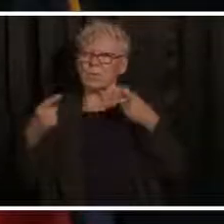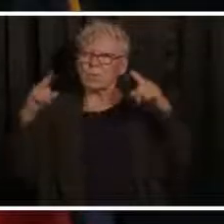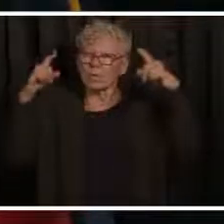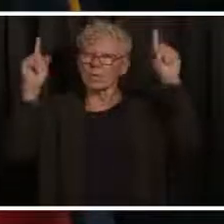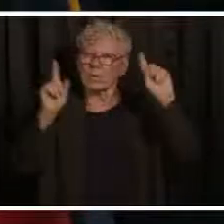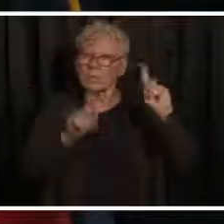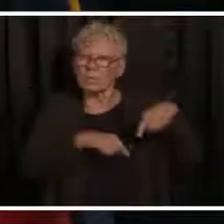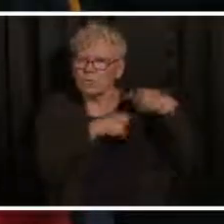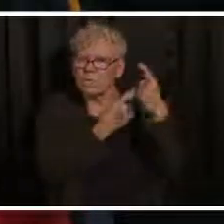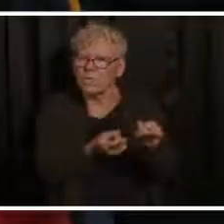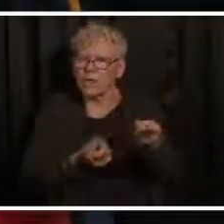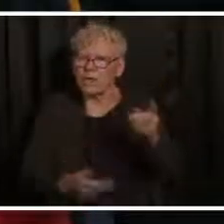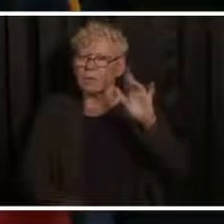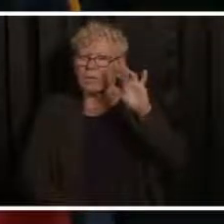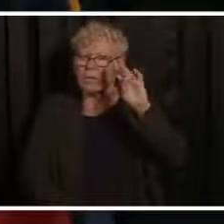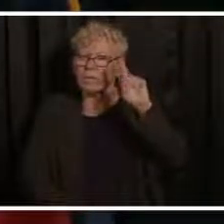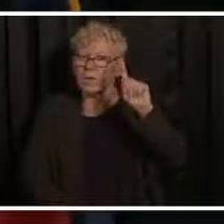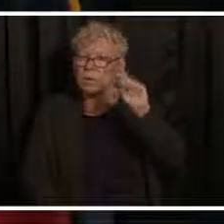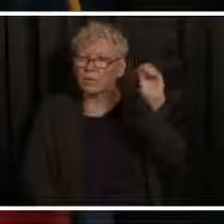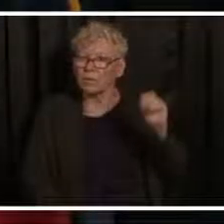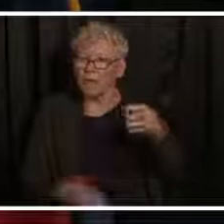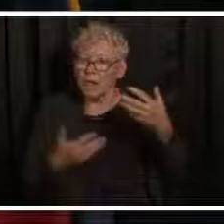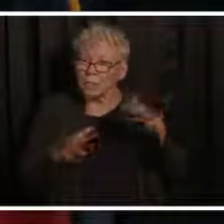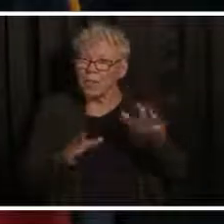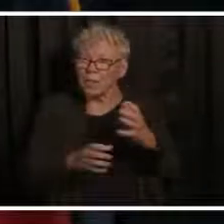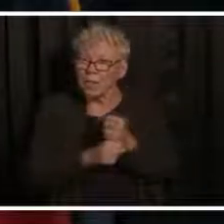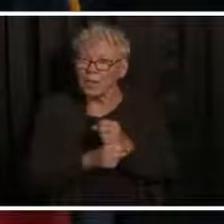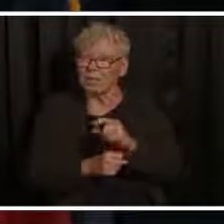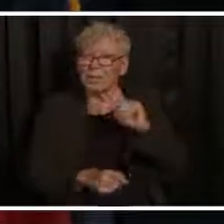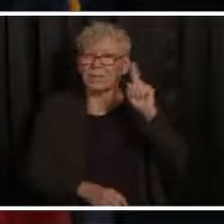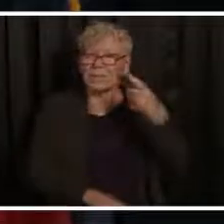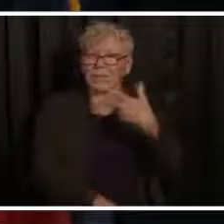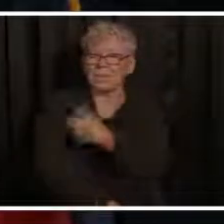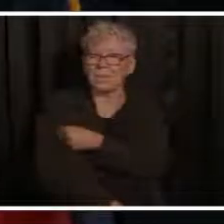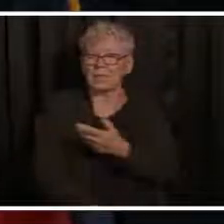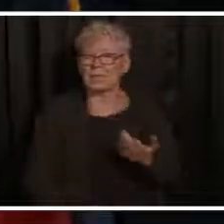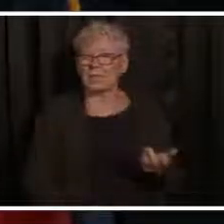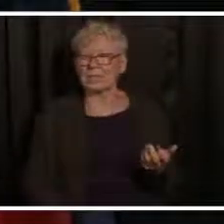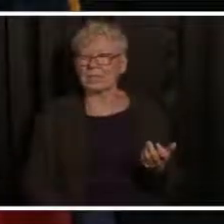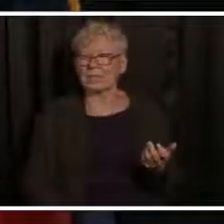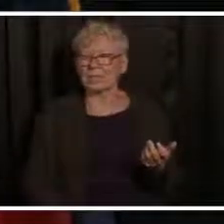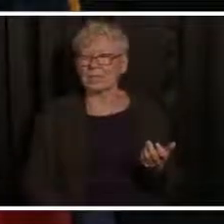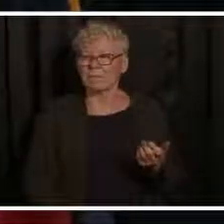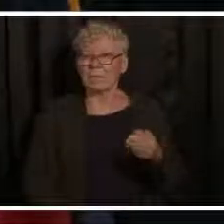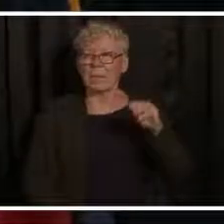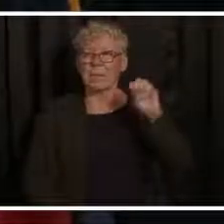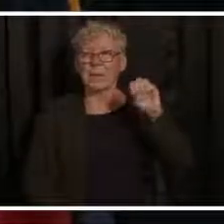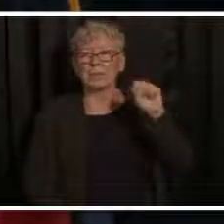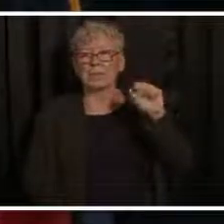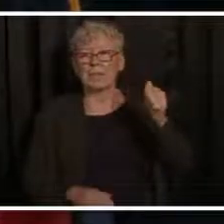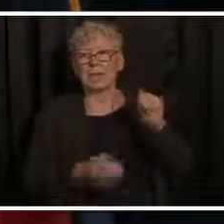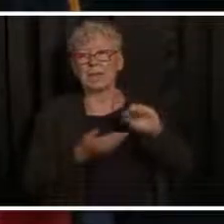over 71% of Coloradoans with the first vaccine. We know it's lower in Mesa County. Uh we are targeting one of the buses